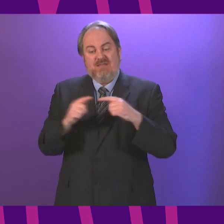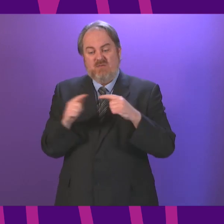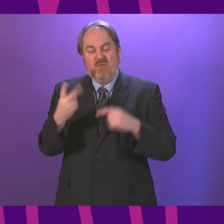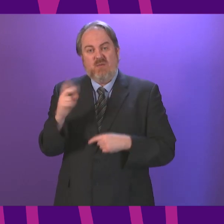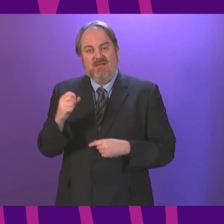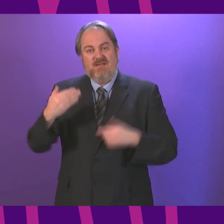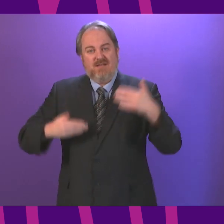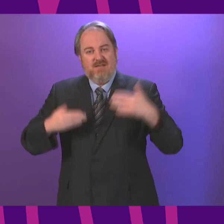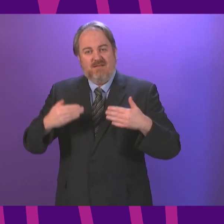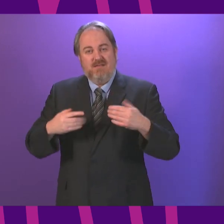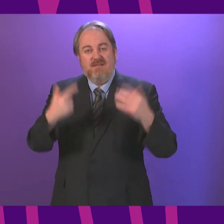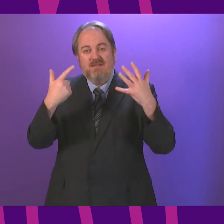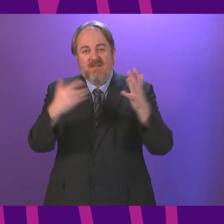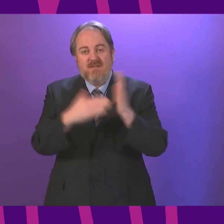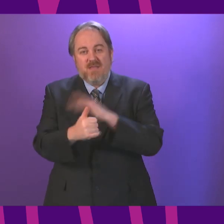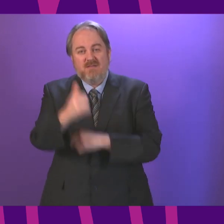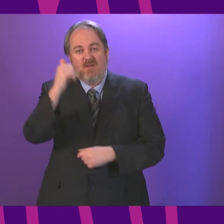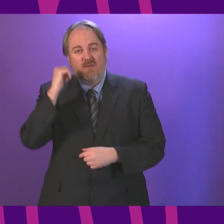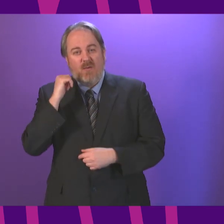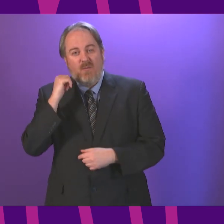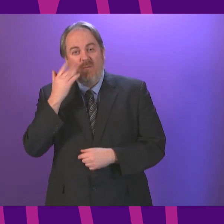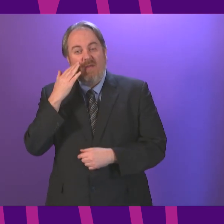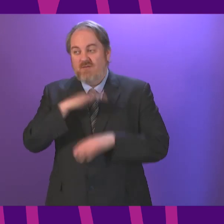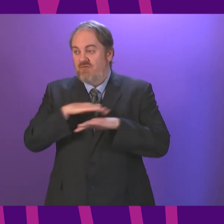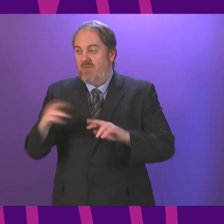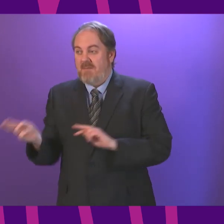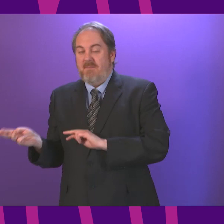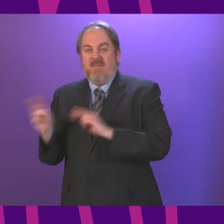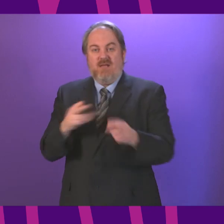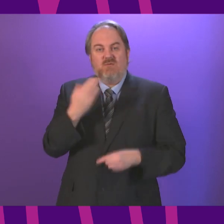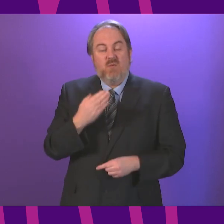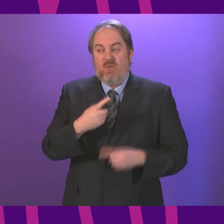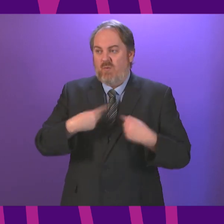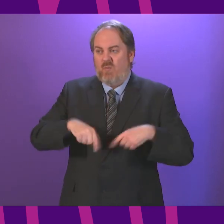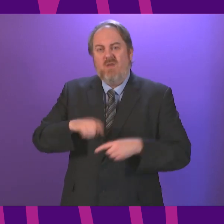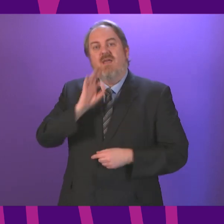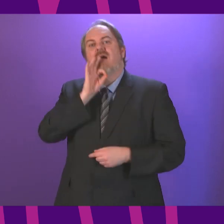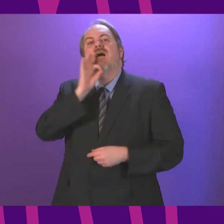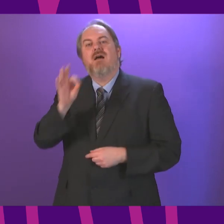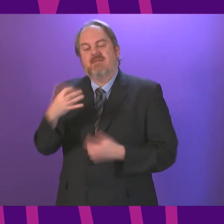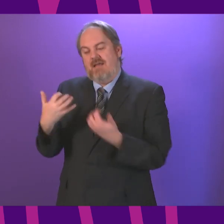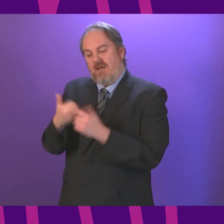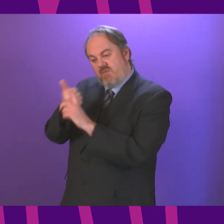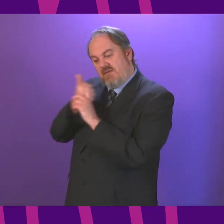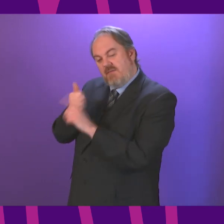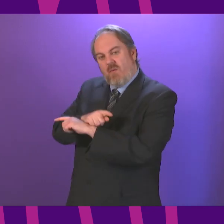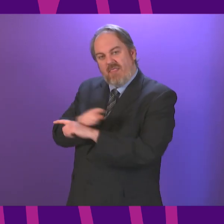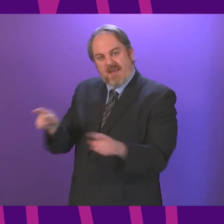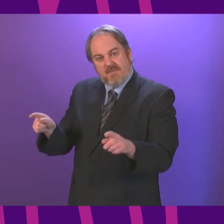Seven months ago, after the previous return of pupils to the classroom, the Scottish Conservatives were calling for measures to help them get back up to speed: 3,000 extra teachers,